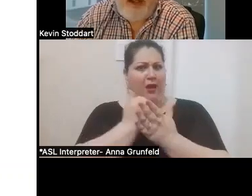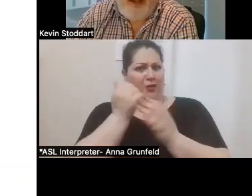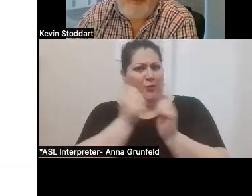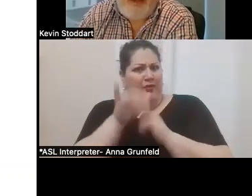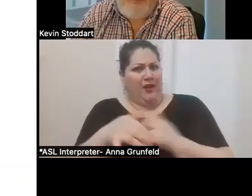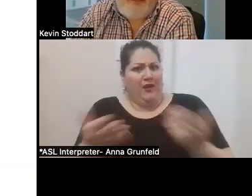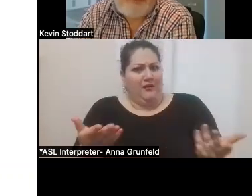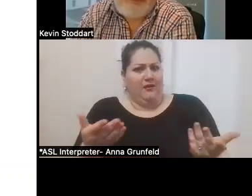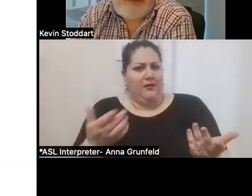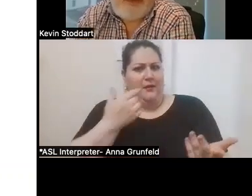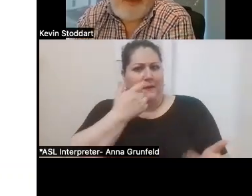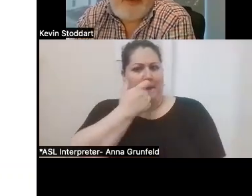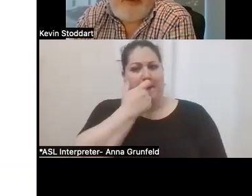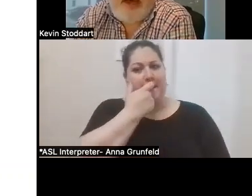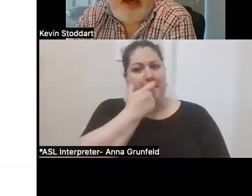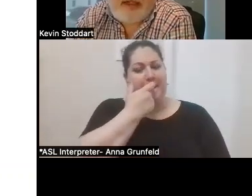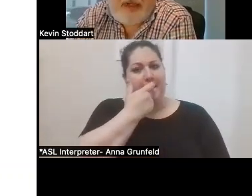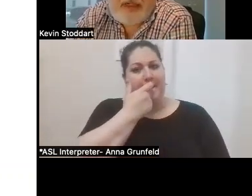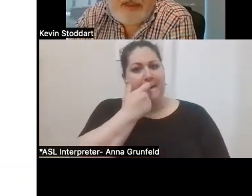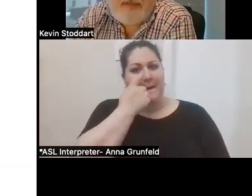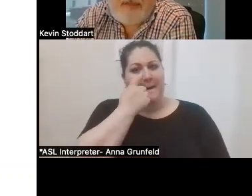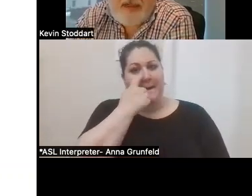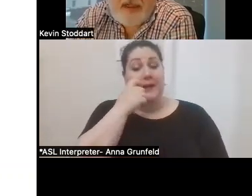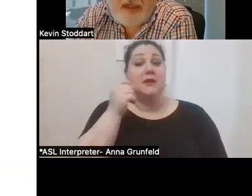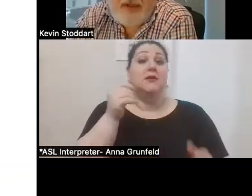And then there's the issues of activities of daily living.